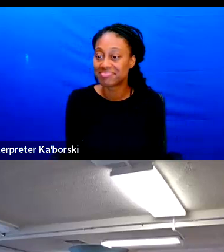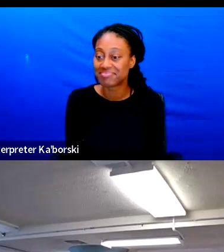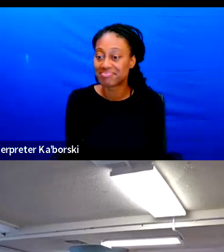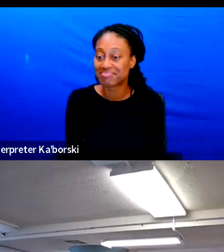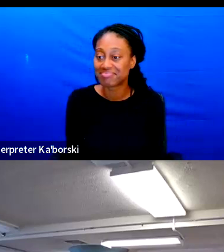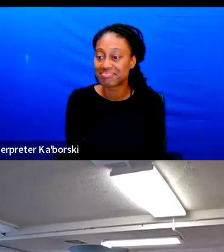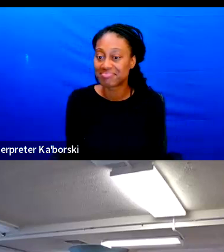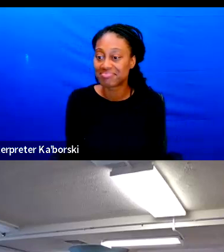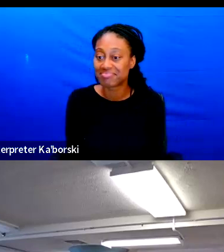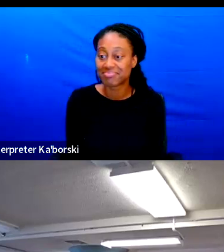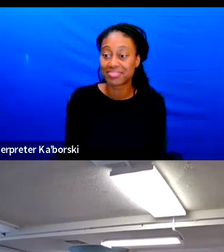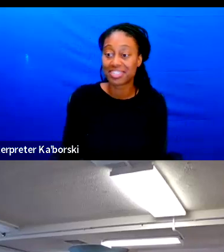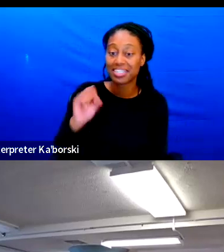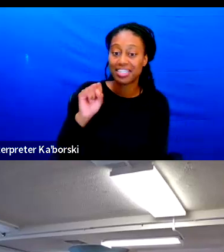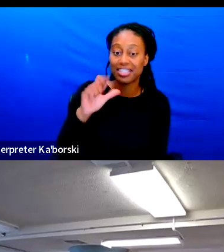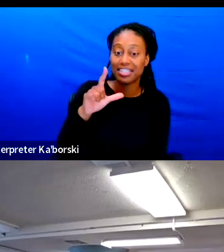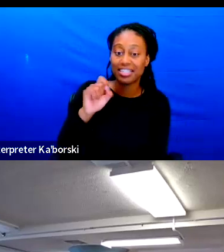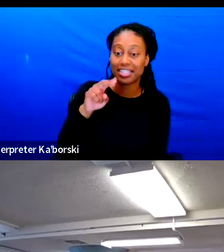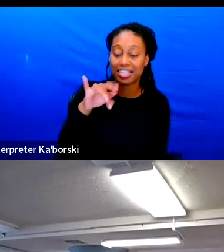Kyle Kleist: Selina, I see you raising your hand. Selina Butcher: Yes,